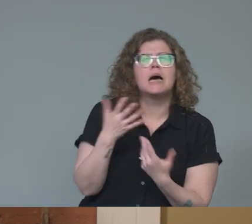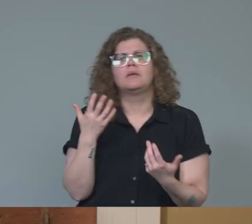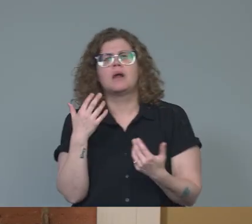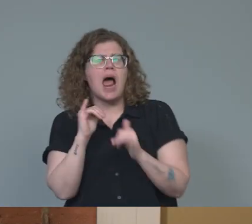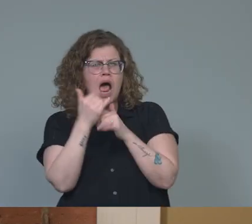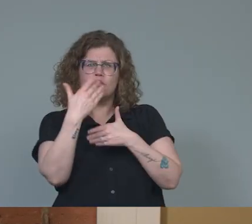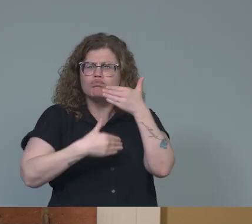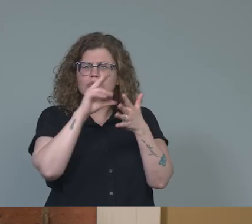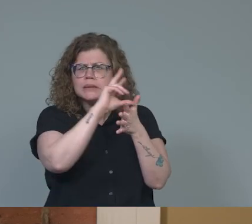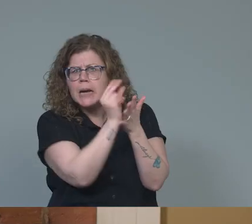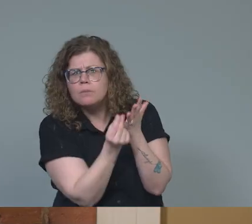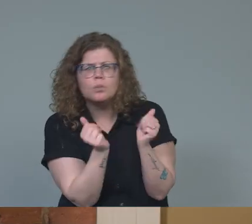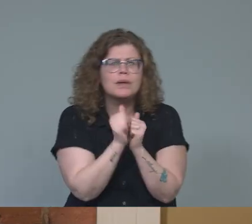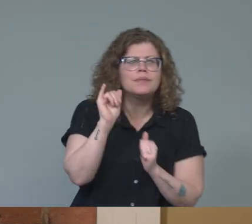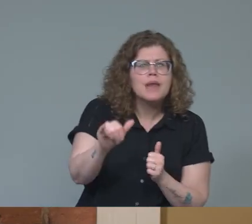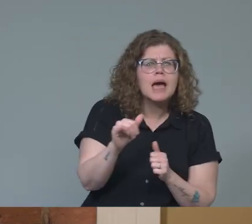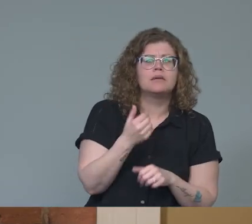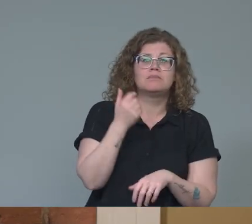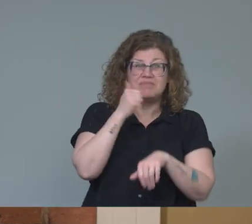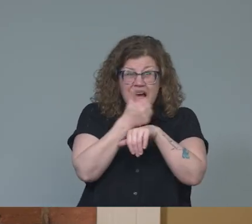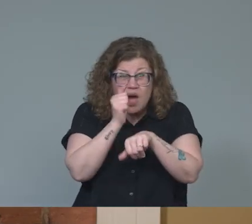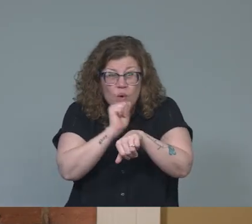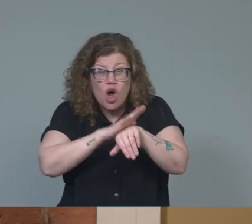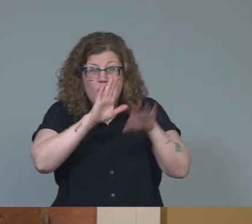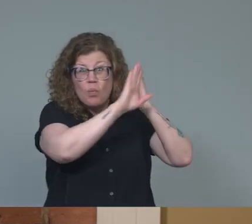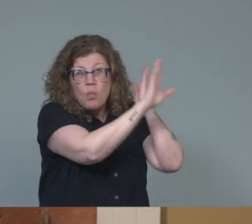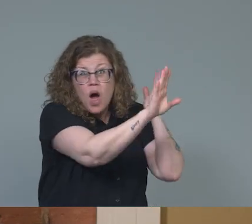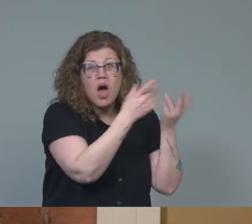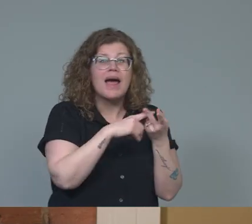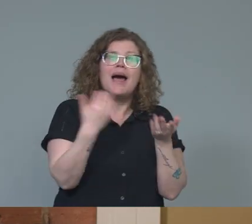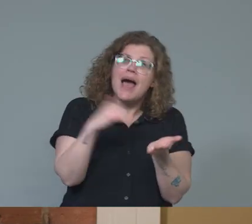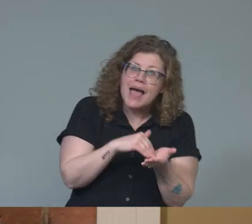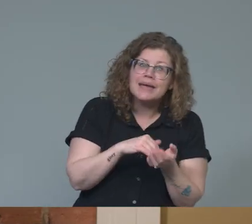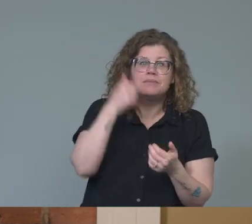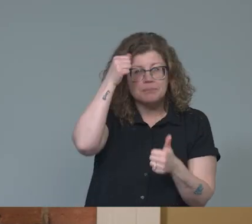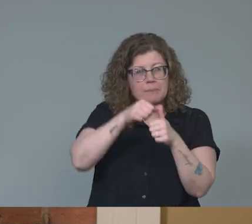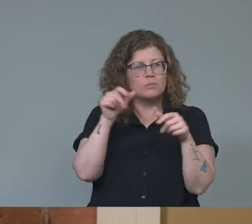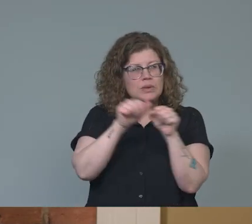an external fabricator for any aspect of your artwork, you want to ensure in your subcontract